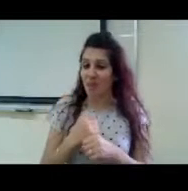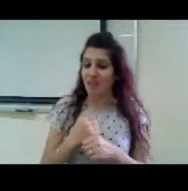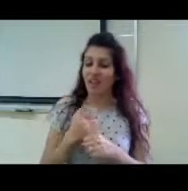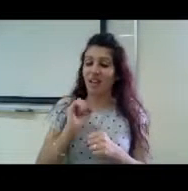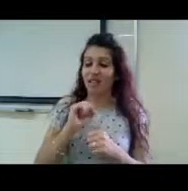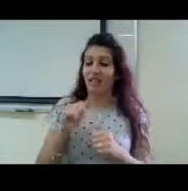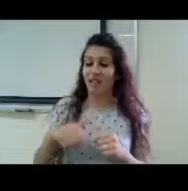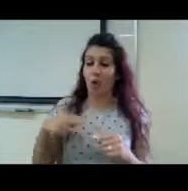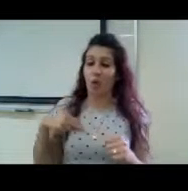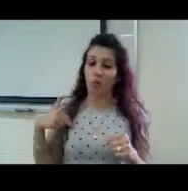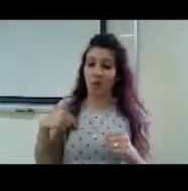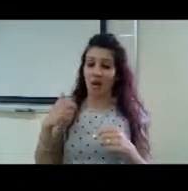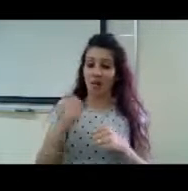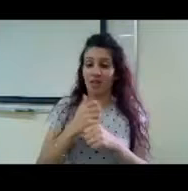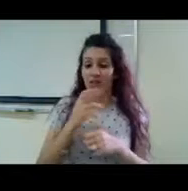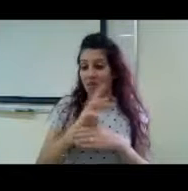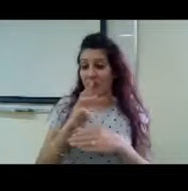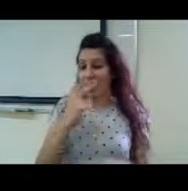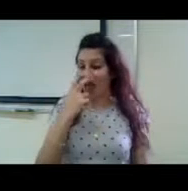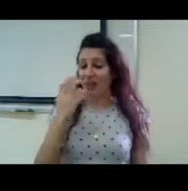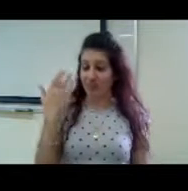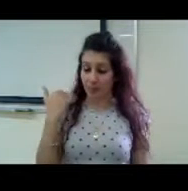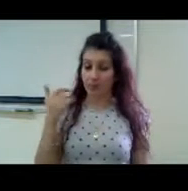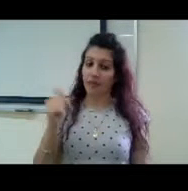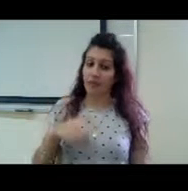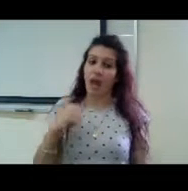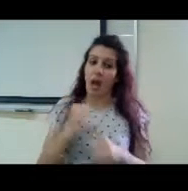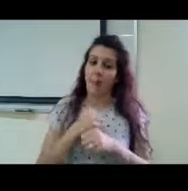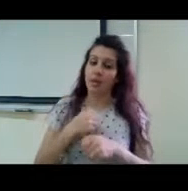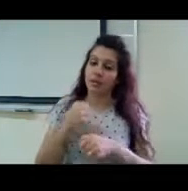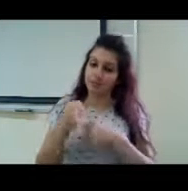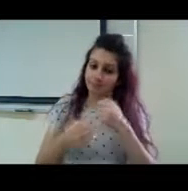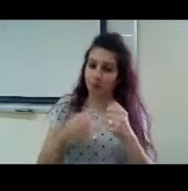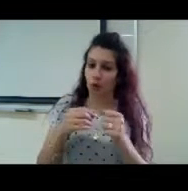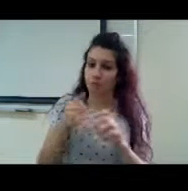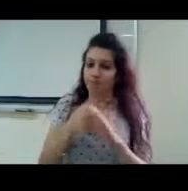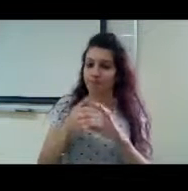UNICEF and the National curricular body to be able to make cocktail content